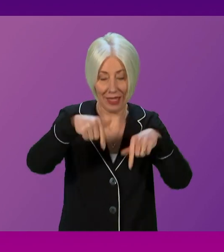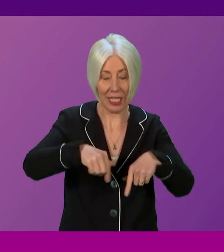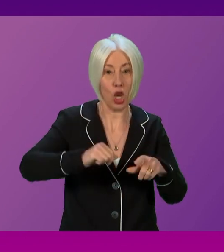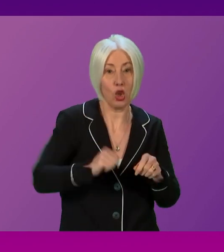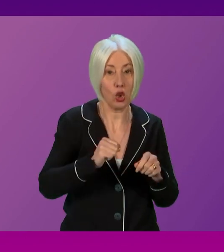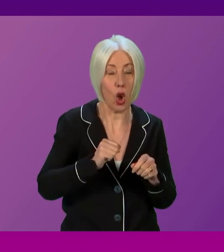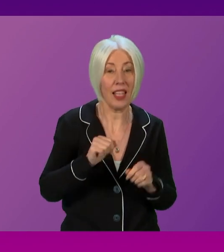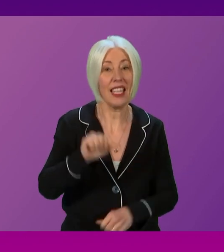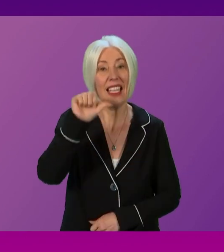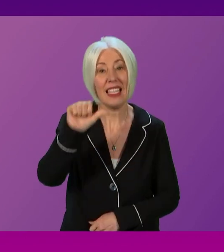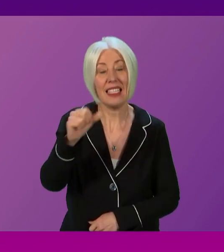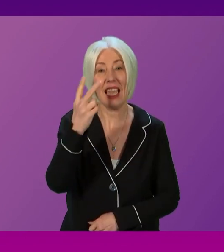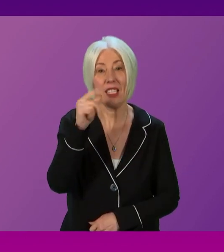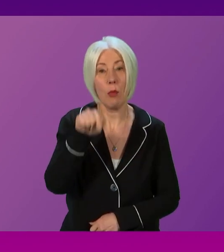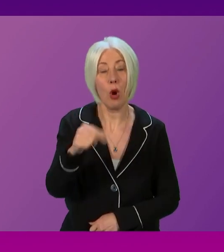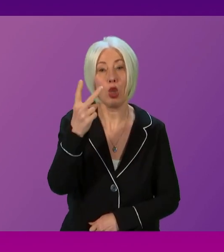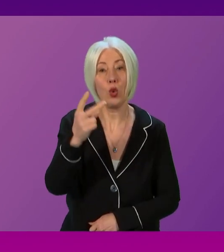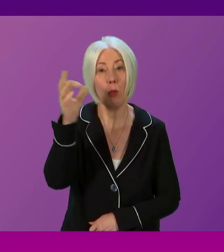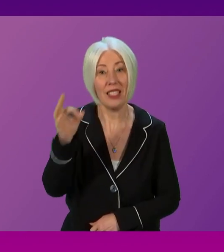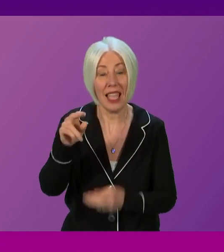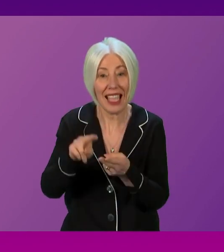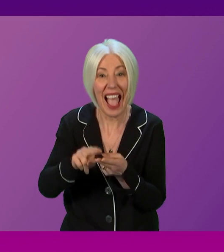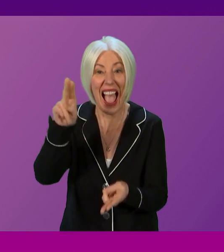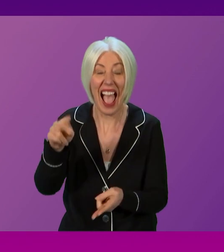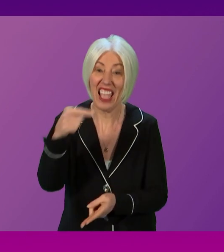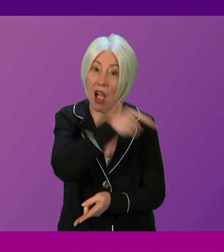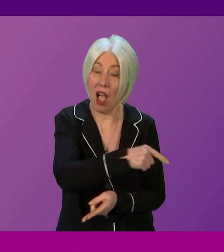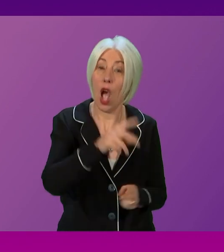6.2 percentage points better than performance in Wales, where Labour is in government?